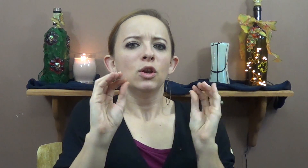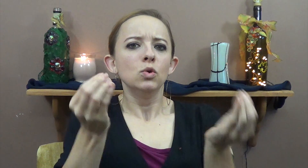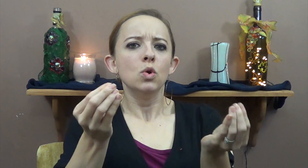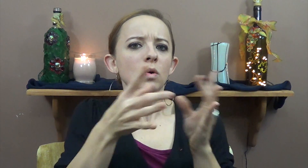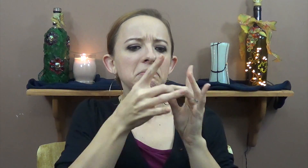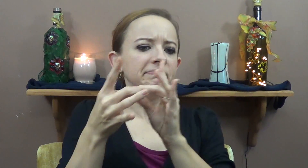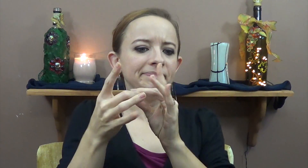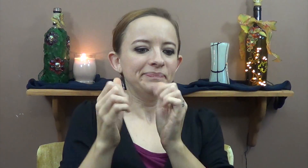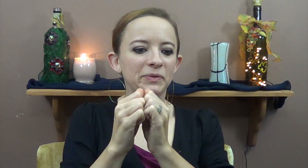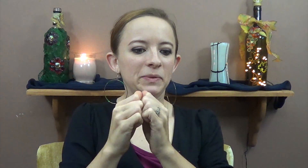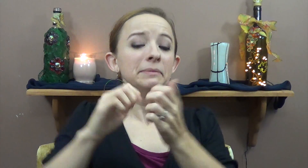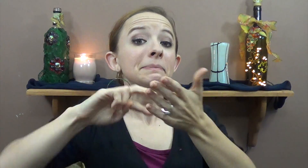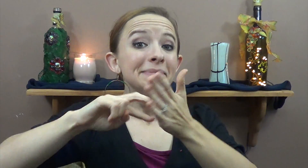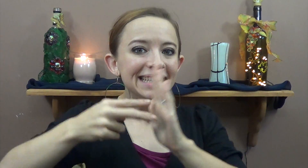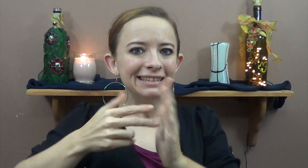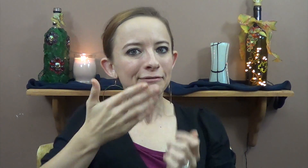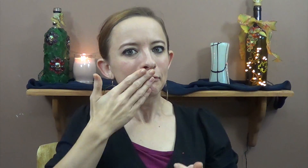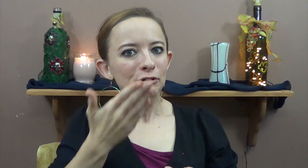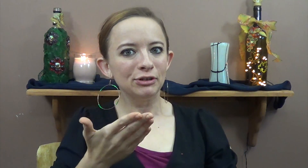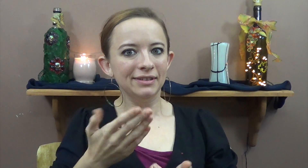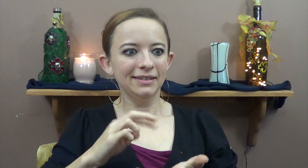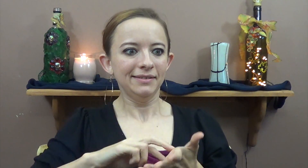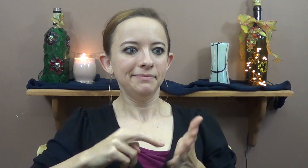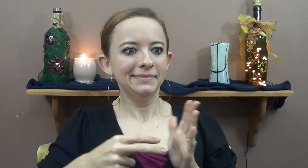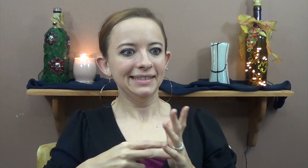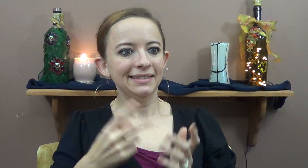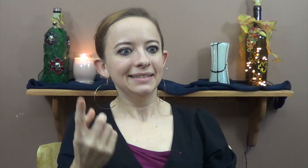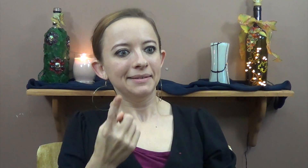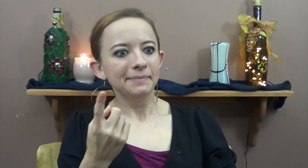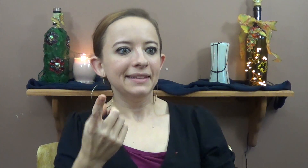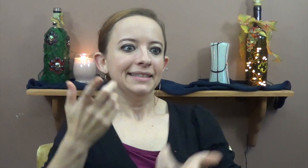doesn't really represent the meaning of good.